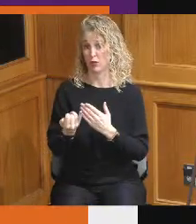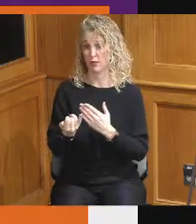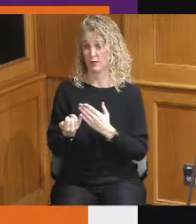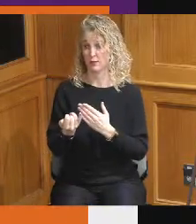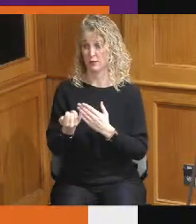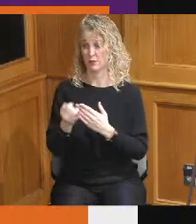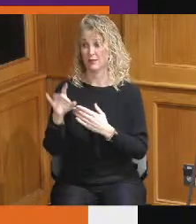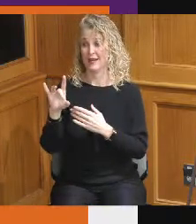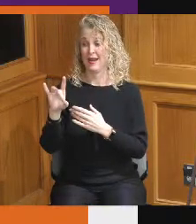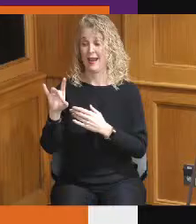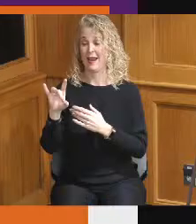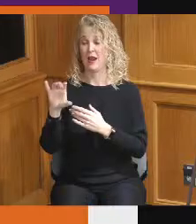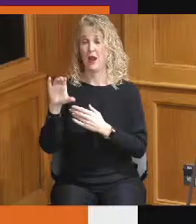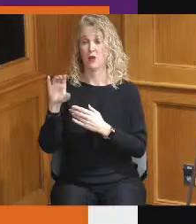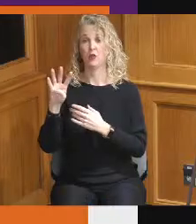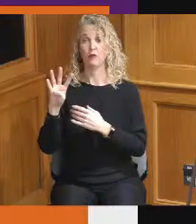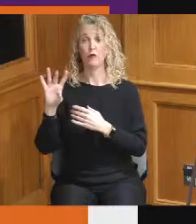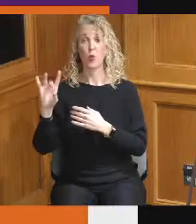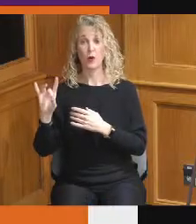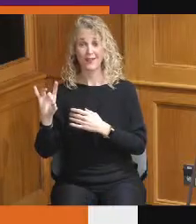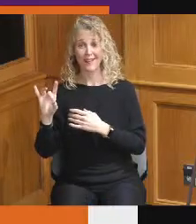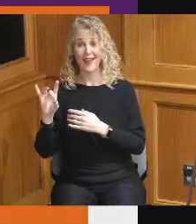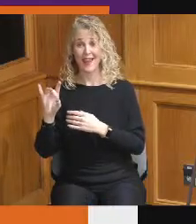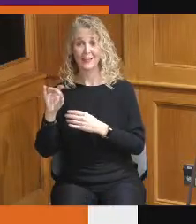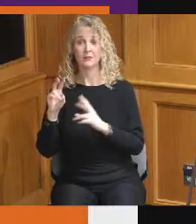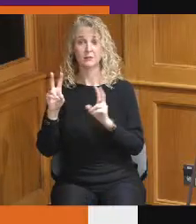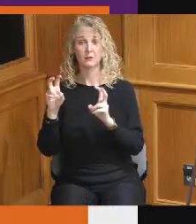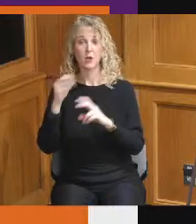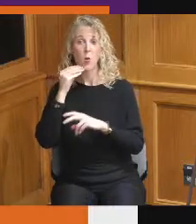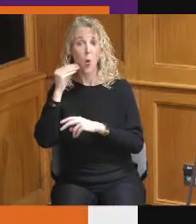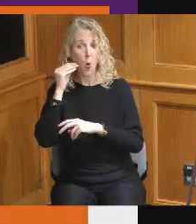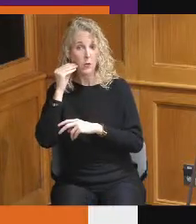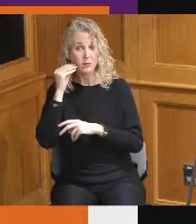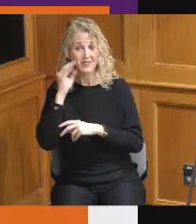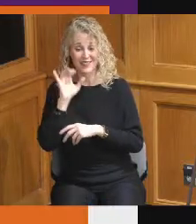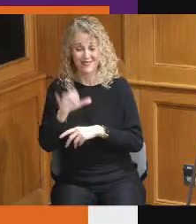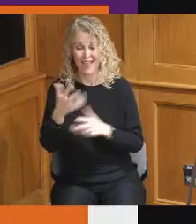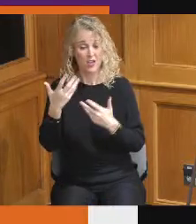84 units which is great which already exceeds what was in the contract proposal which I think was 700